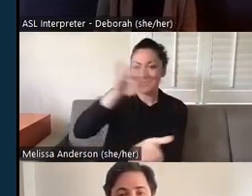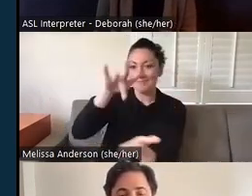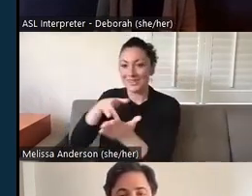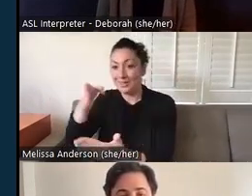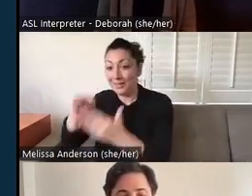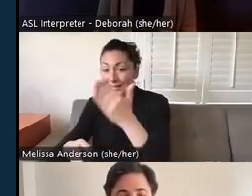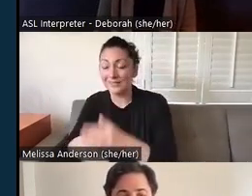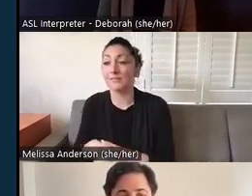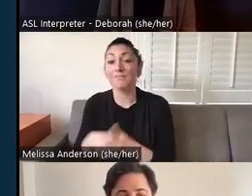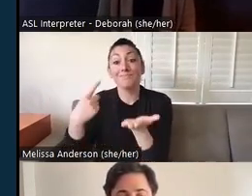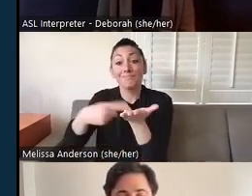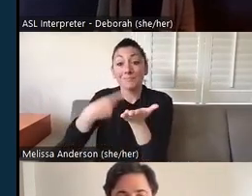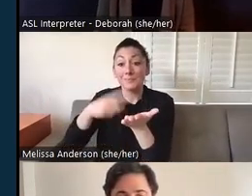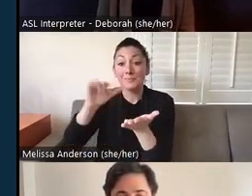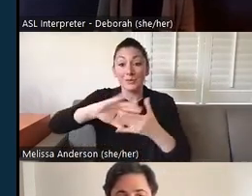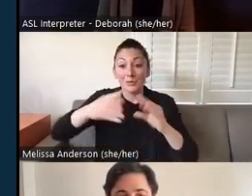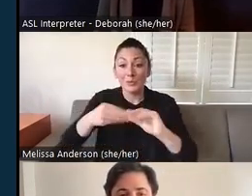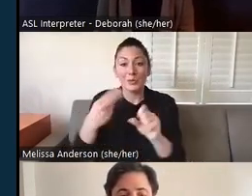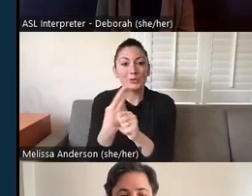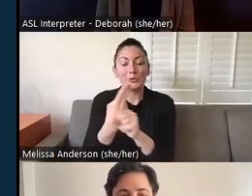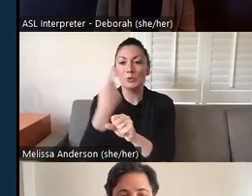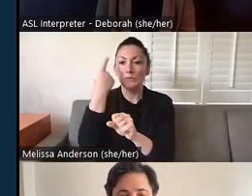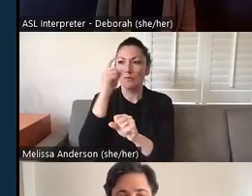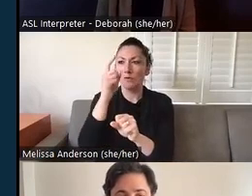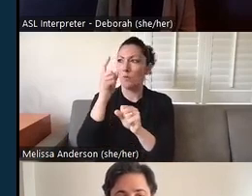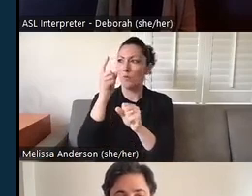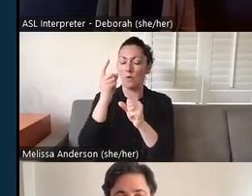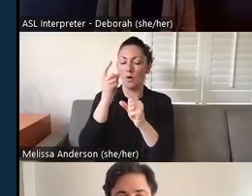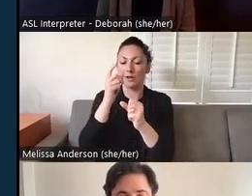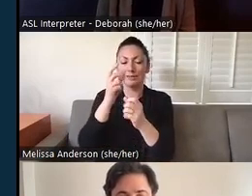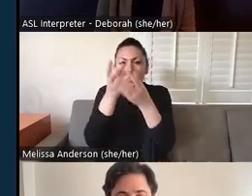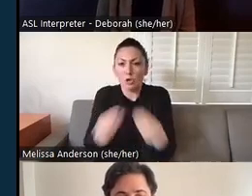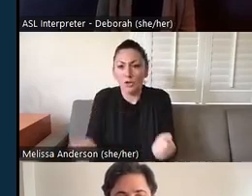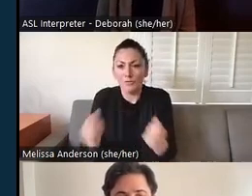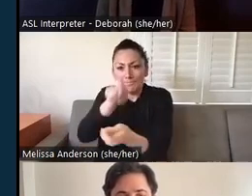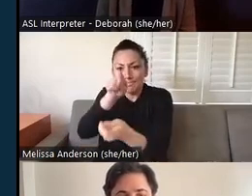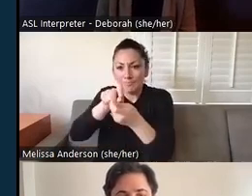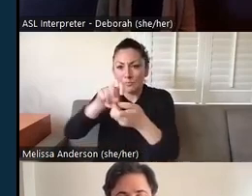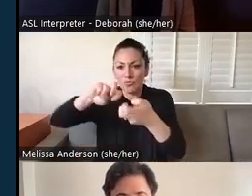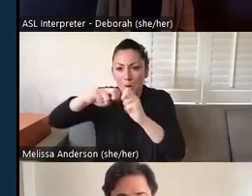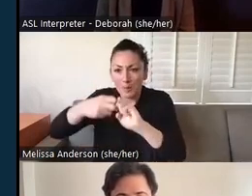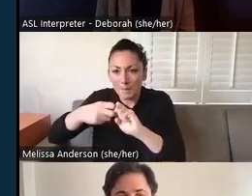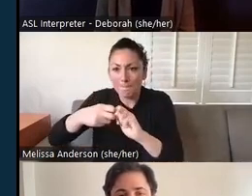clear beginning, middle and end timeline. Sometimes that story is used for solving a